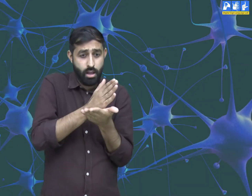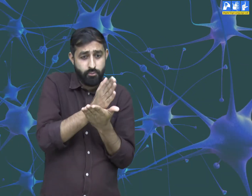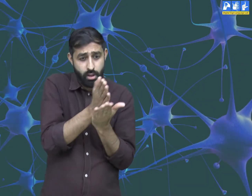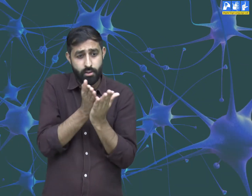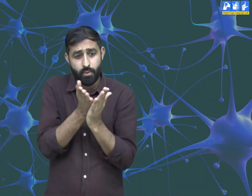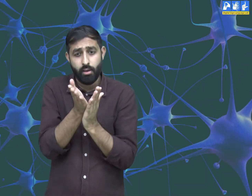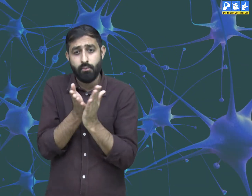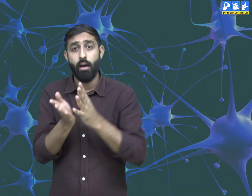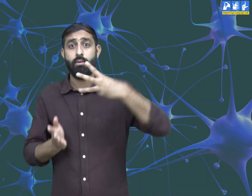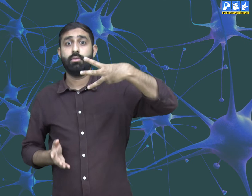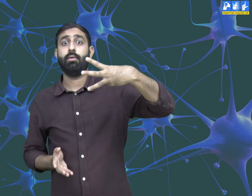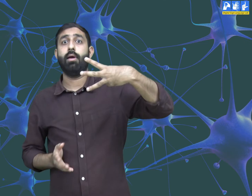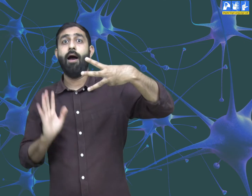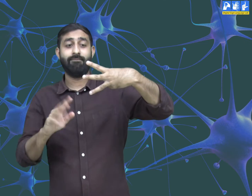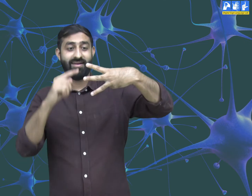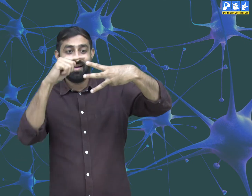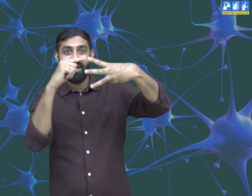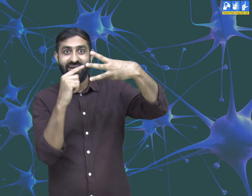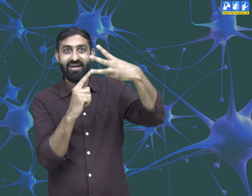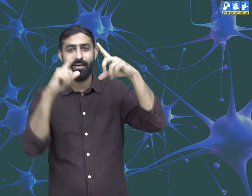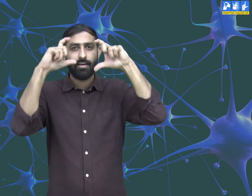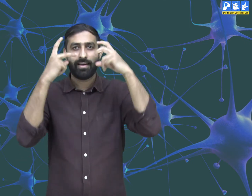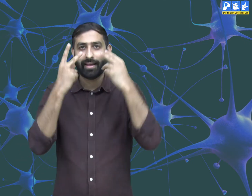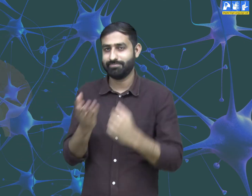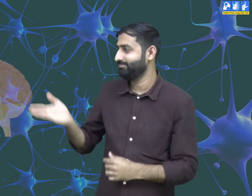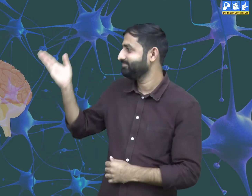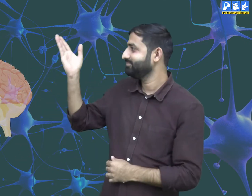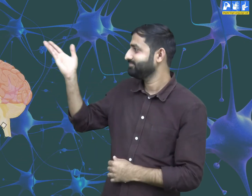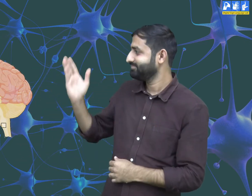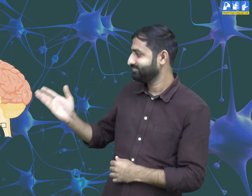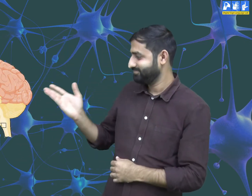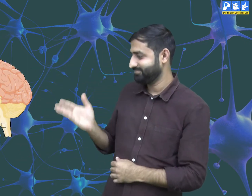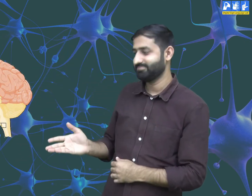has three parts. Take a look here.